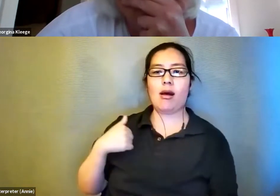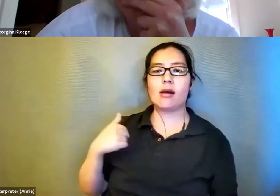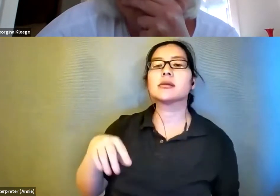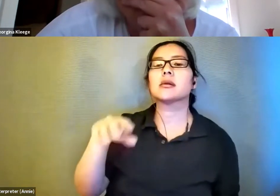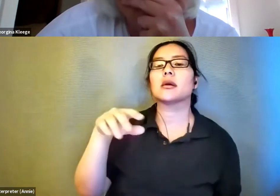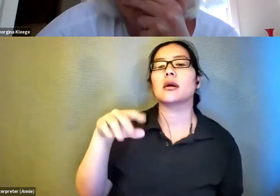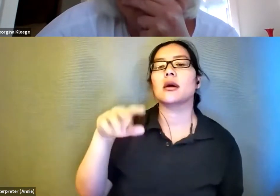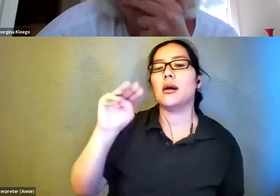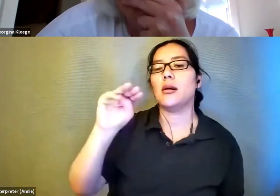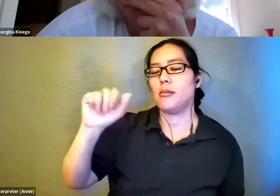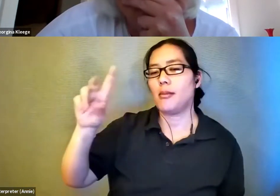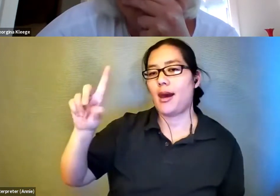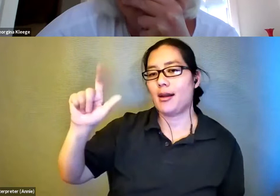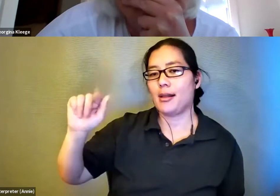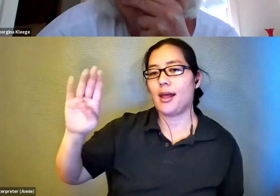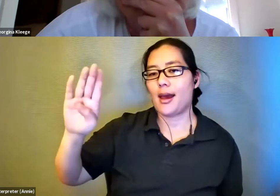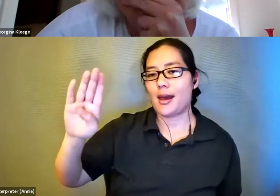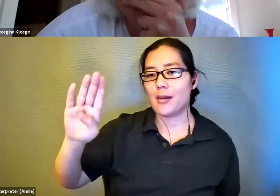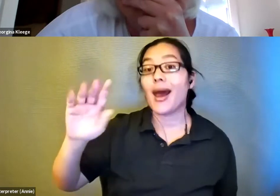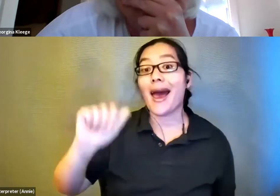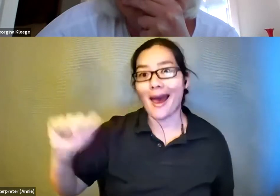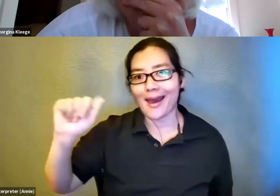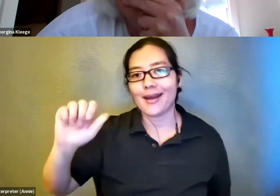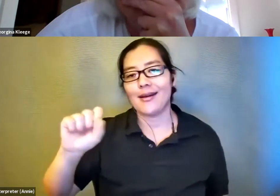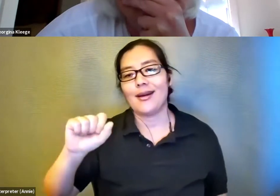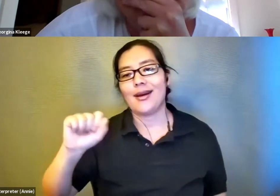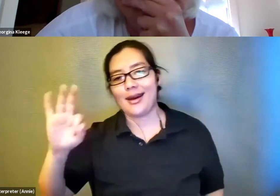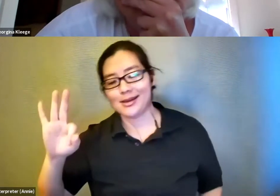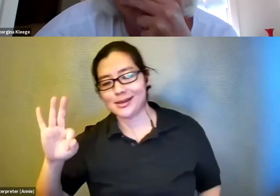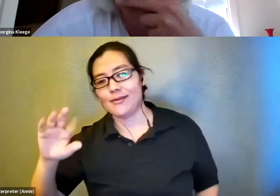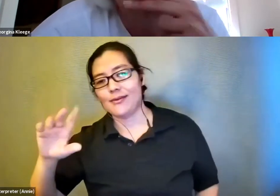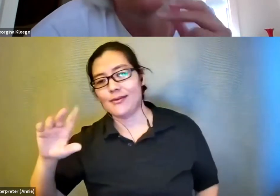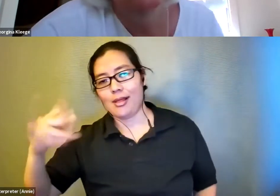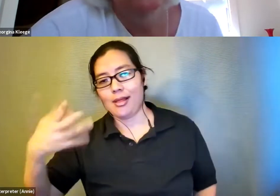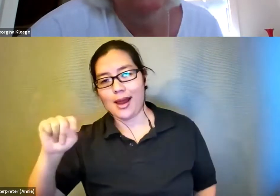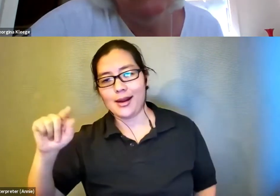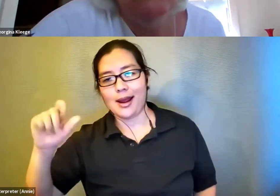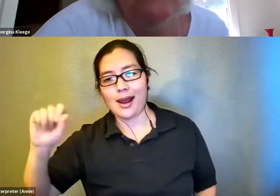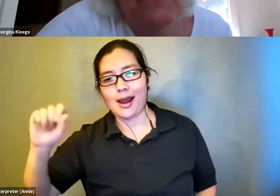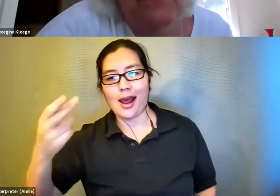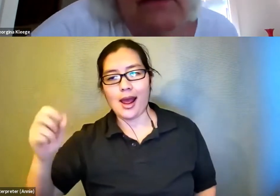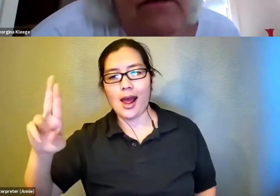Georgina Kleege: Okay. Thank you, Frank.